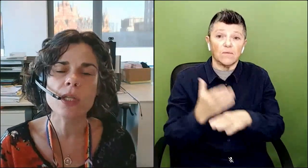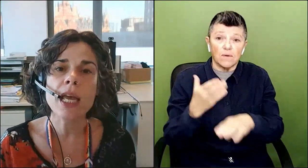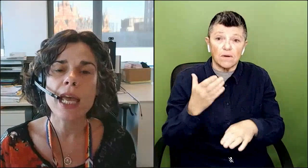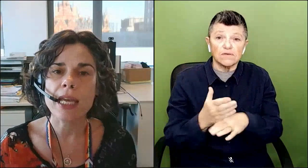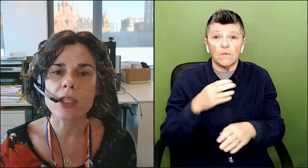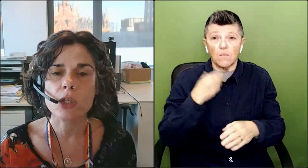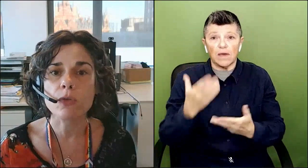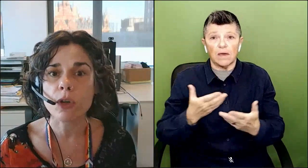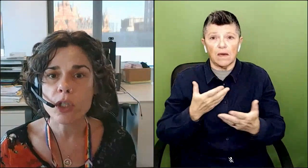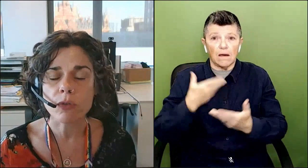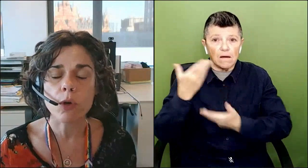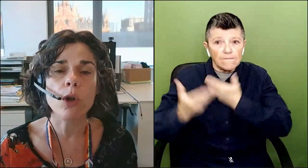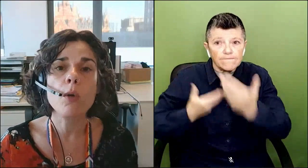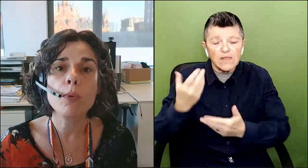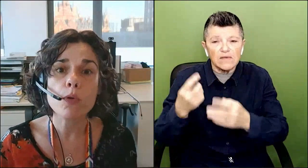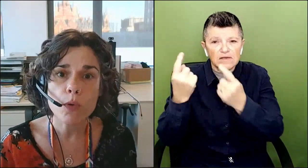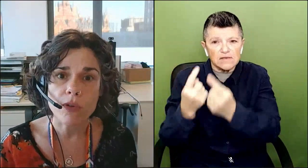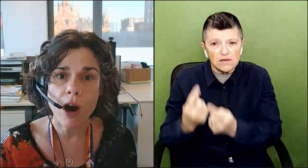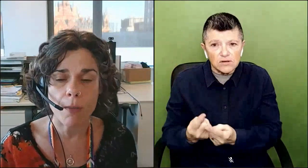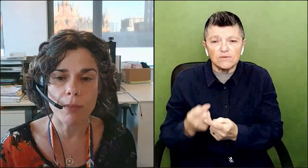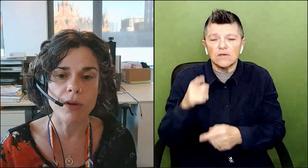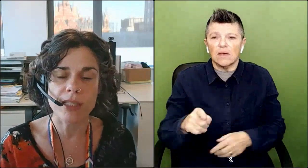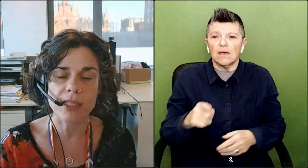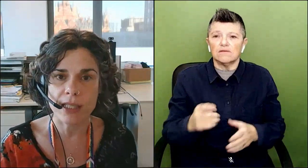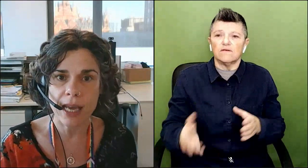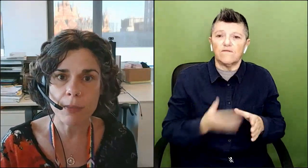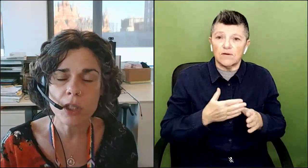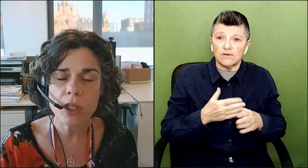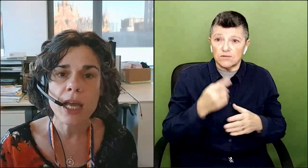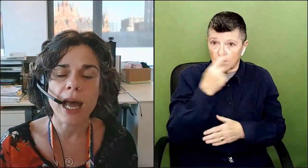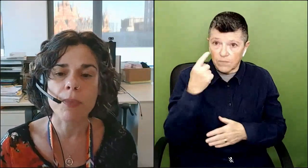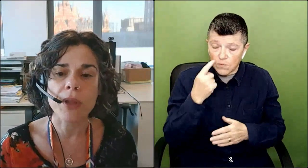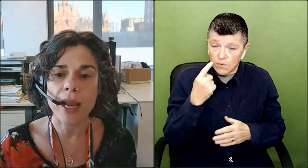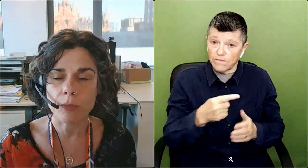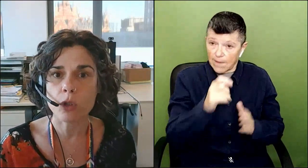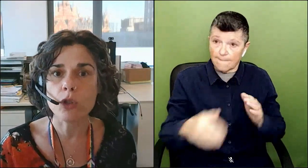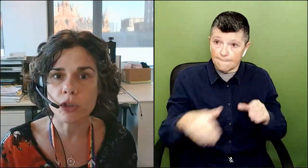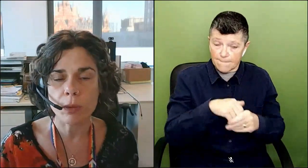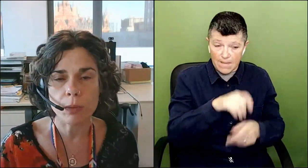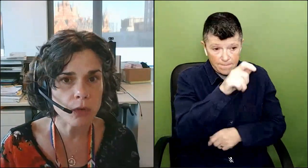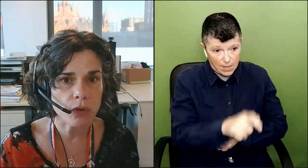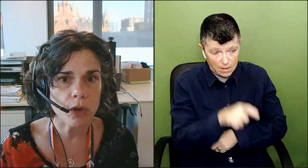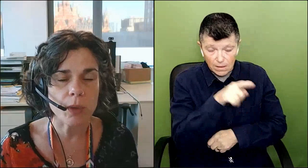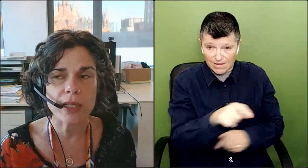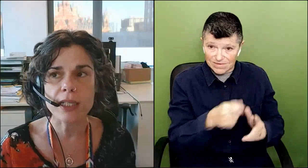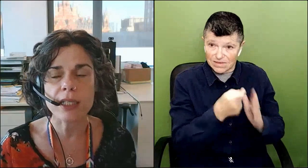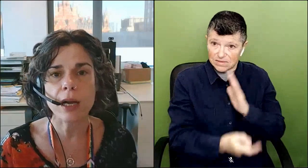is to, first of all, prove our member is disabled, and I'm sure Julie will go through in detail